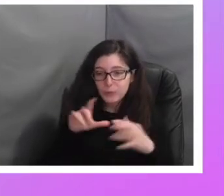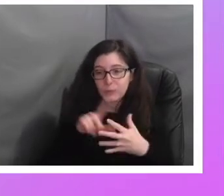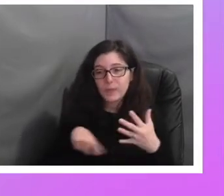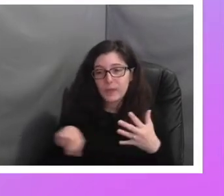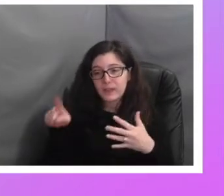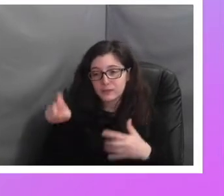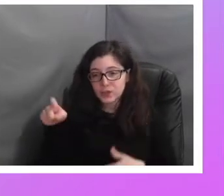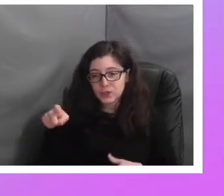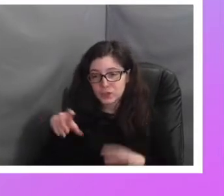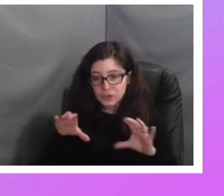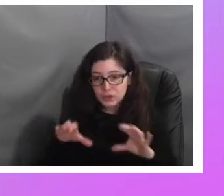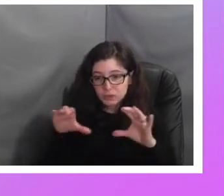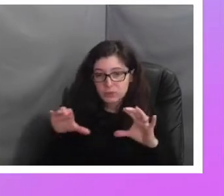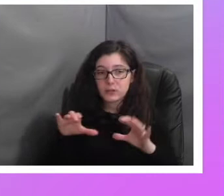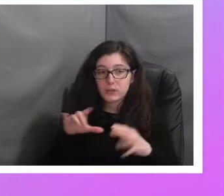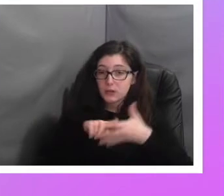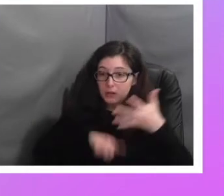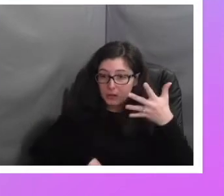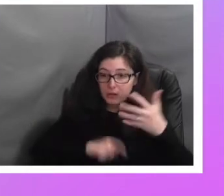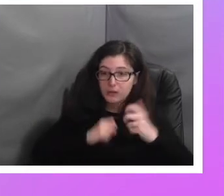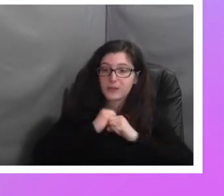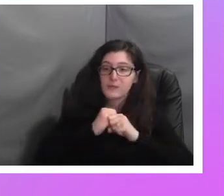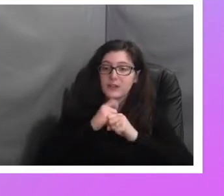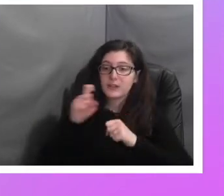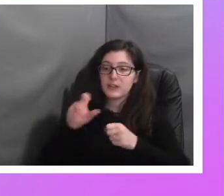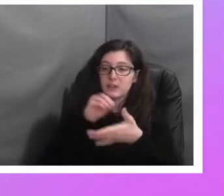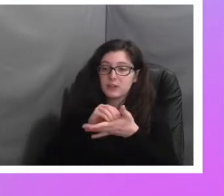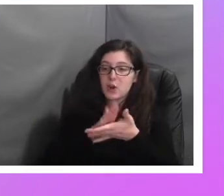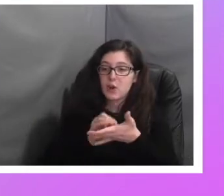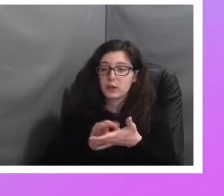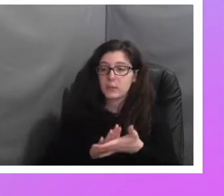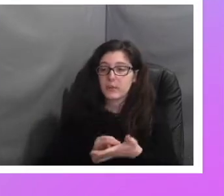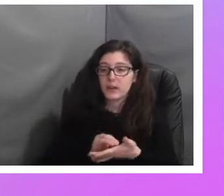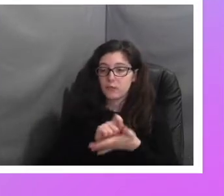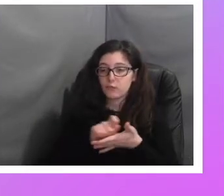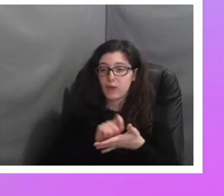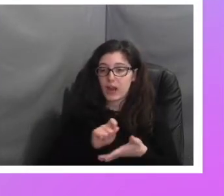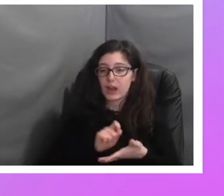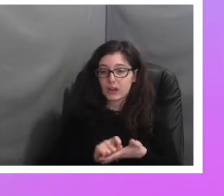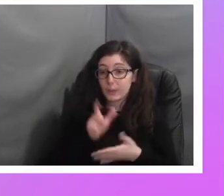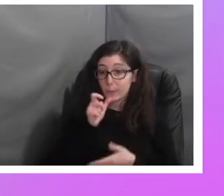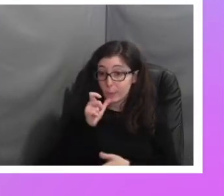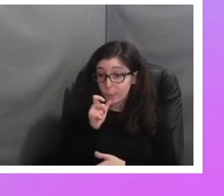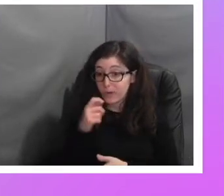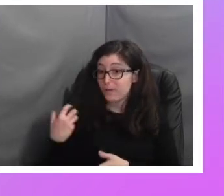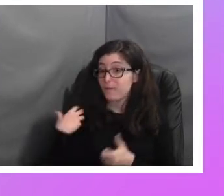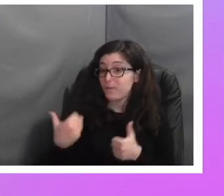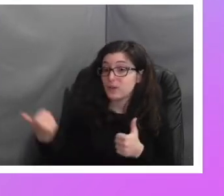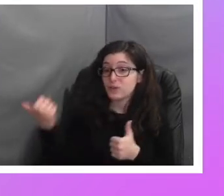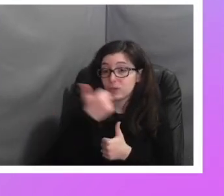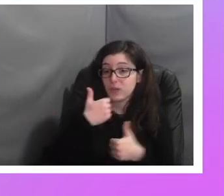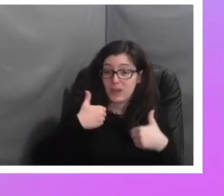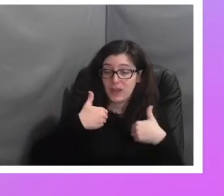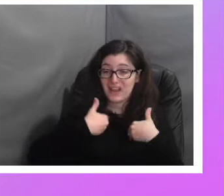All these defenses need to be documented in writing by an official who has budgetary authority,